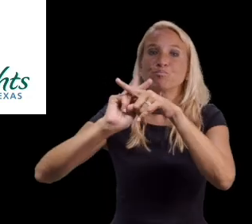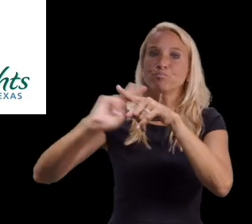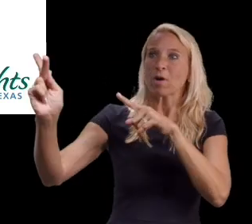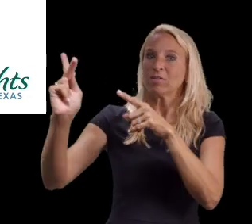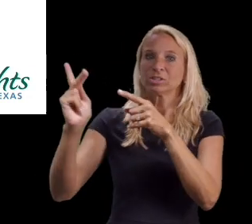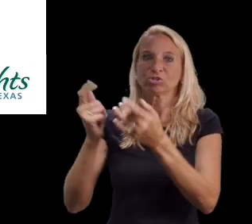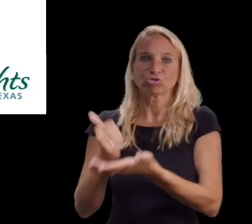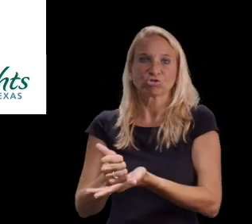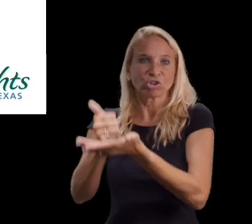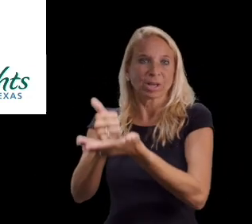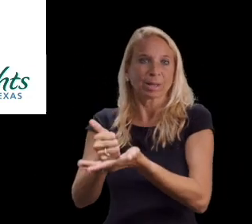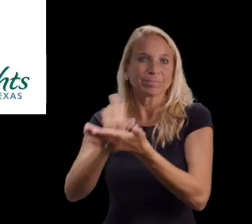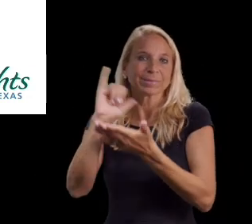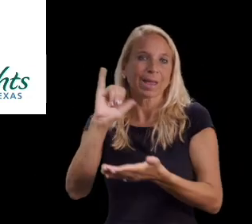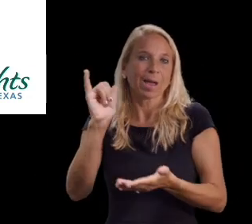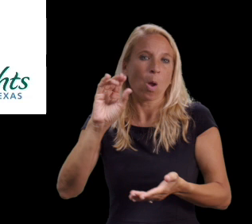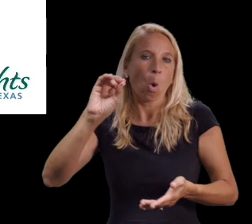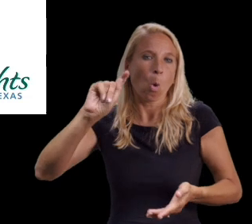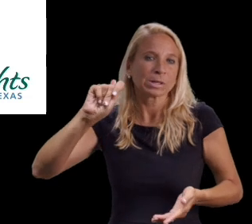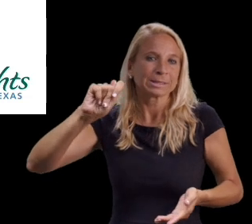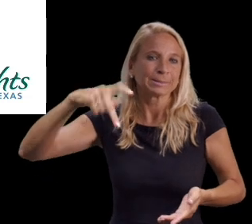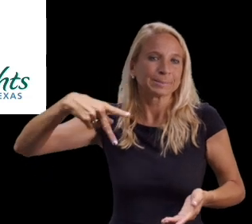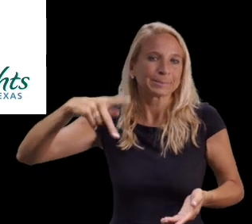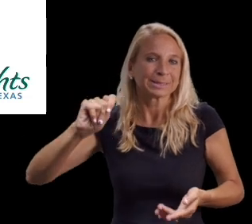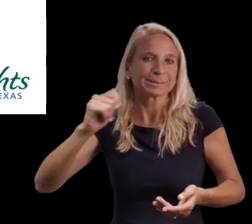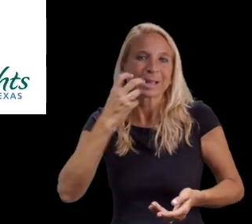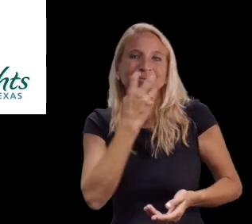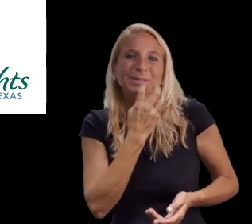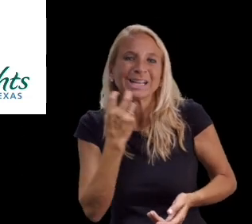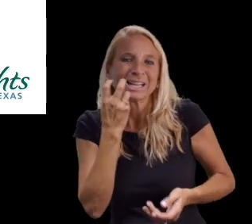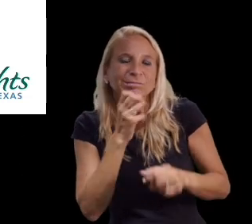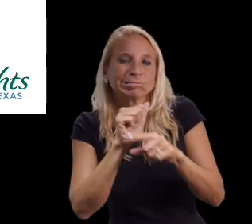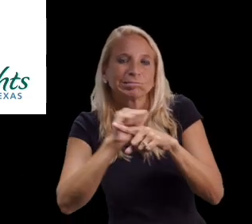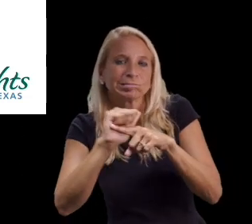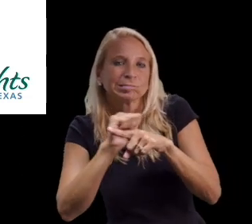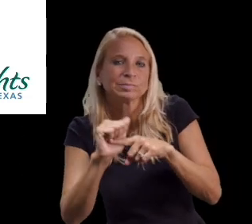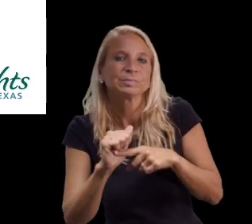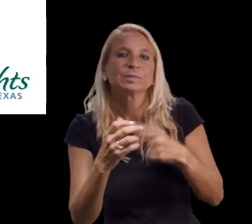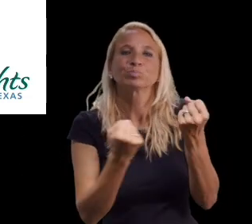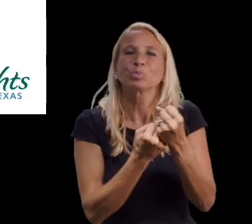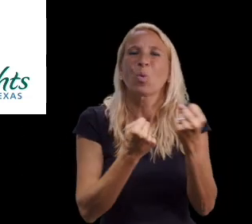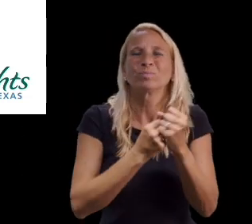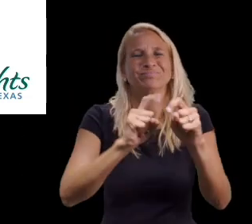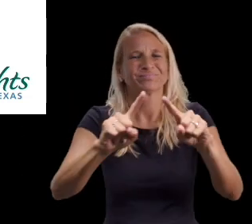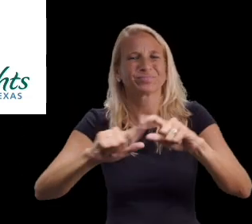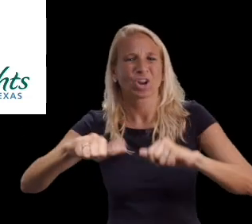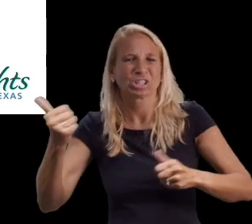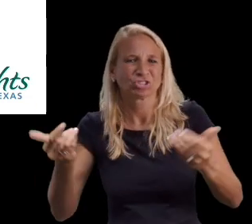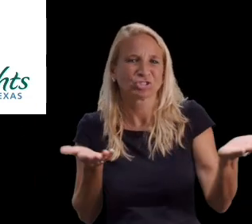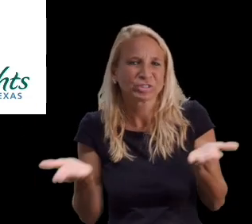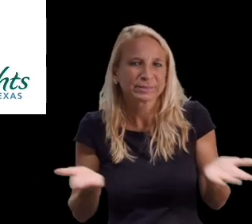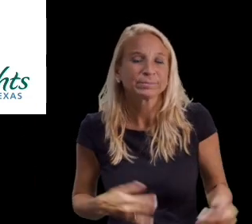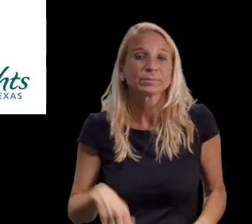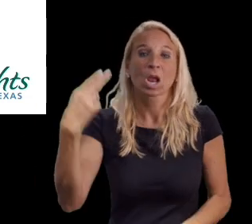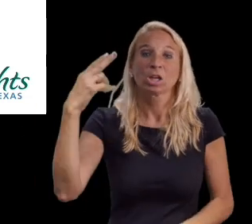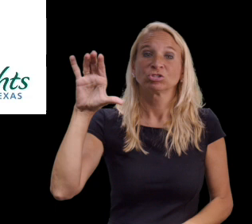professional therapies such as the OTPTN speech, supported employment and other services.